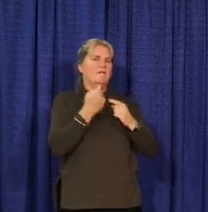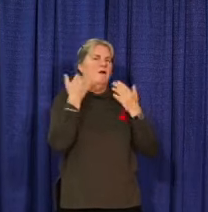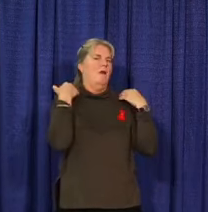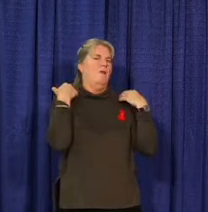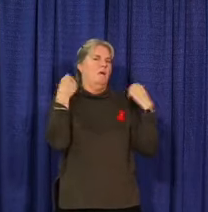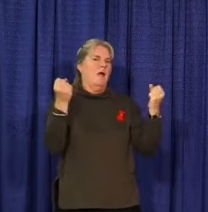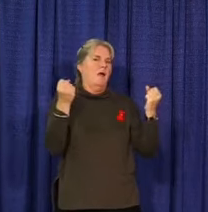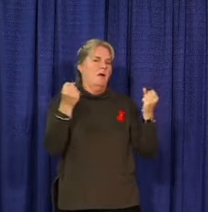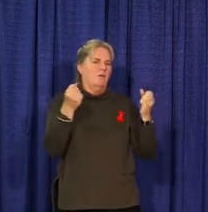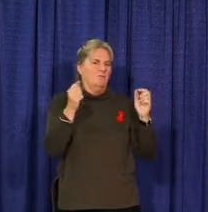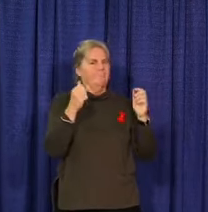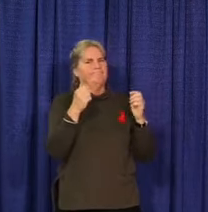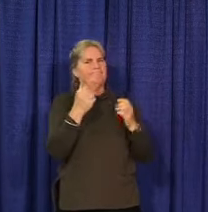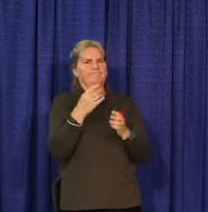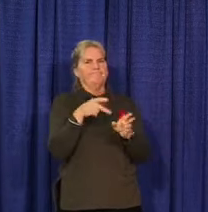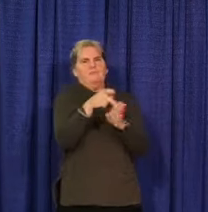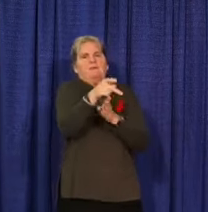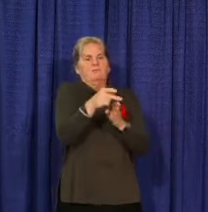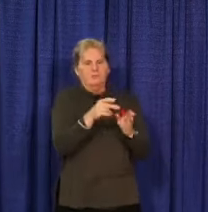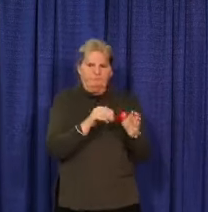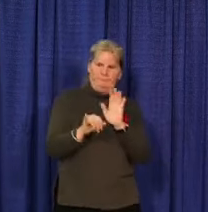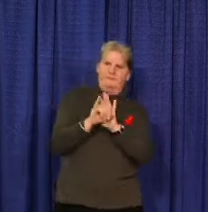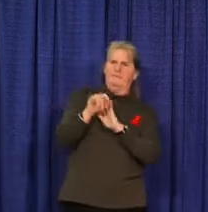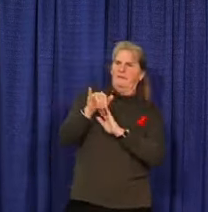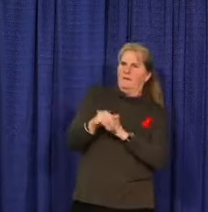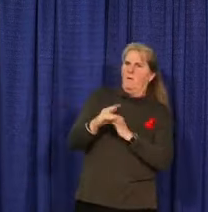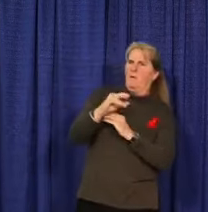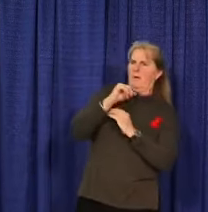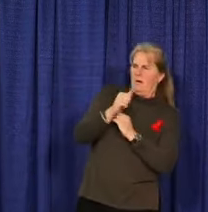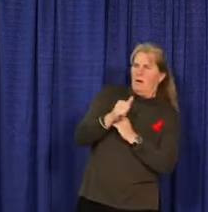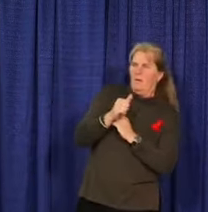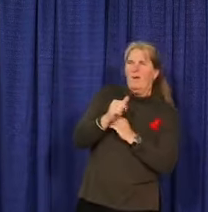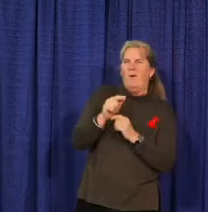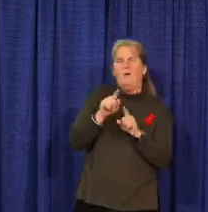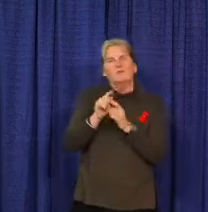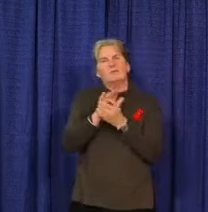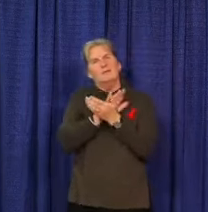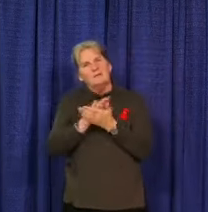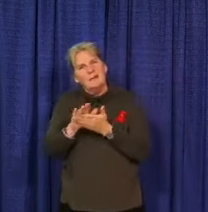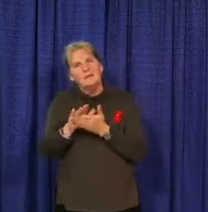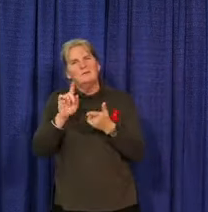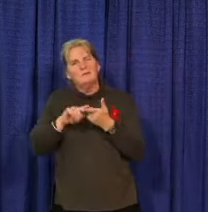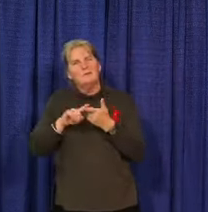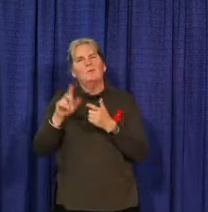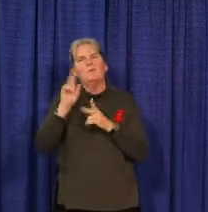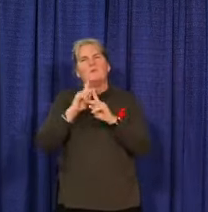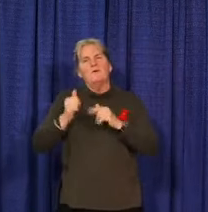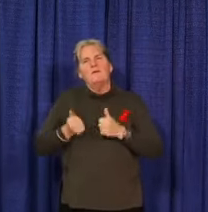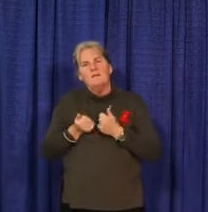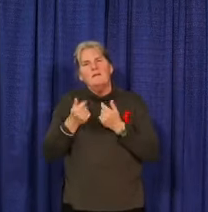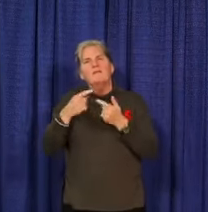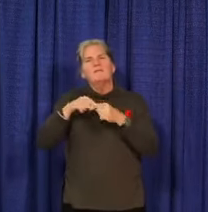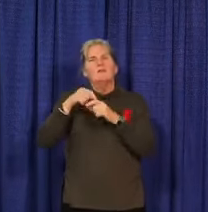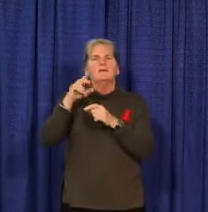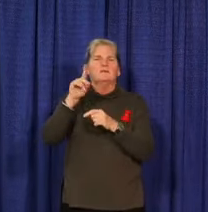We must be kind to each other and for the time being especially, to our brothers and sisters in Dawson city.